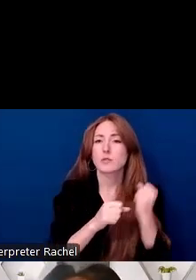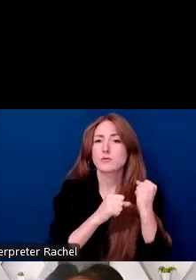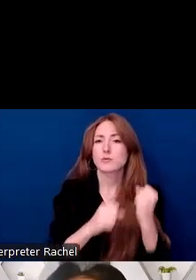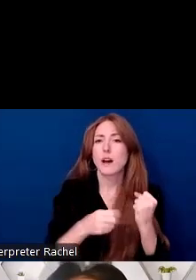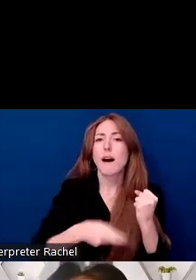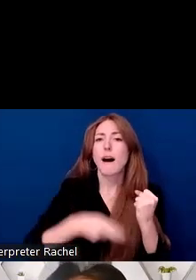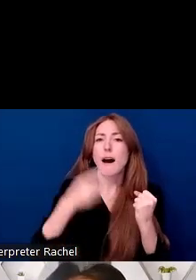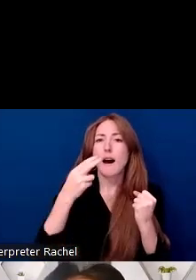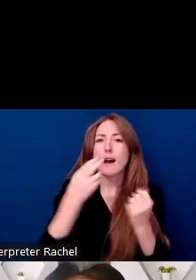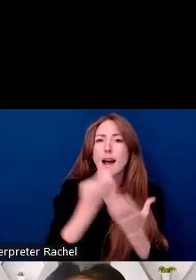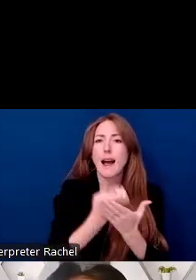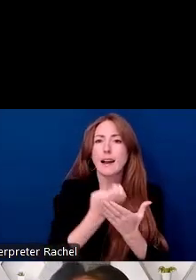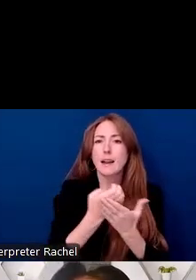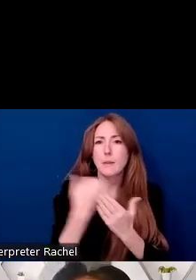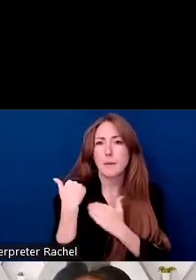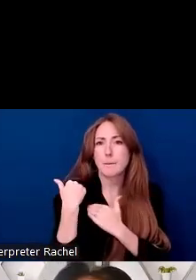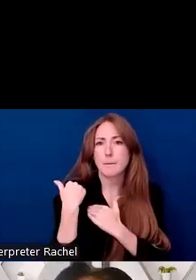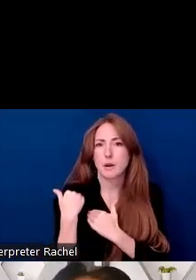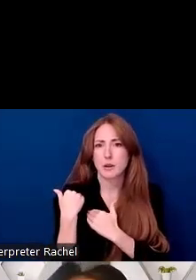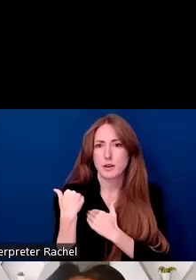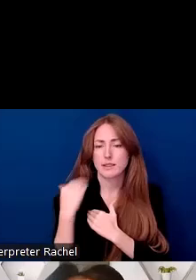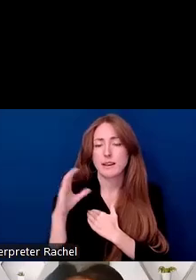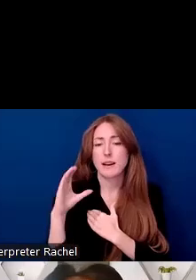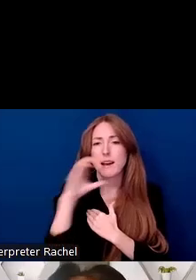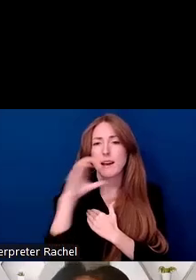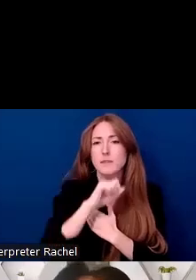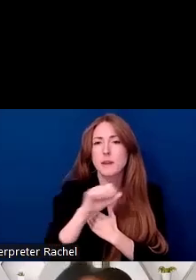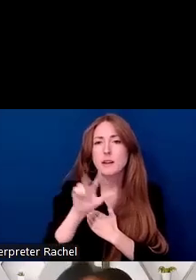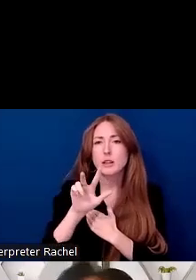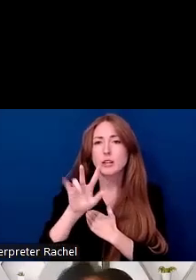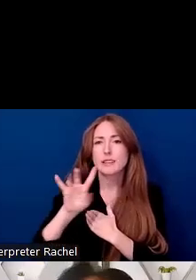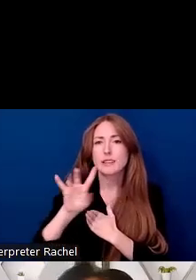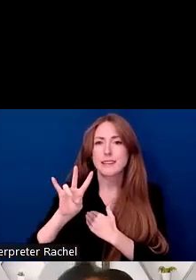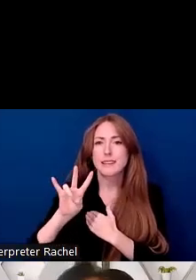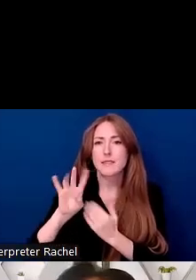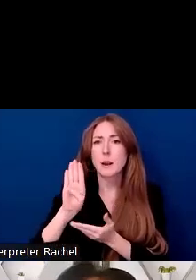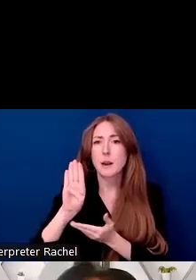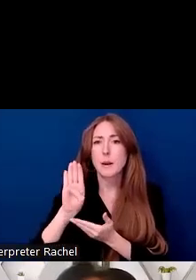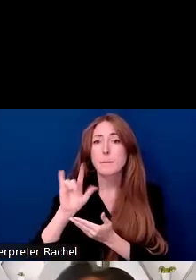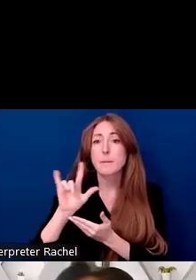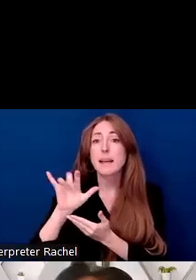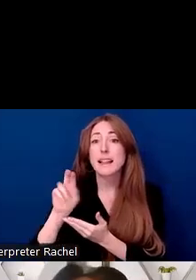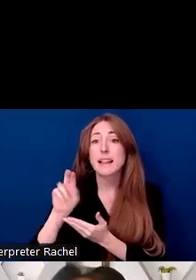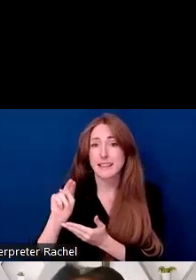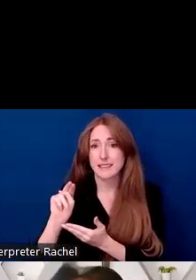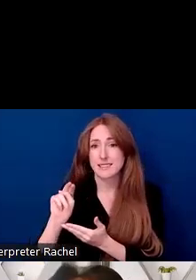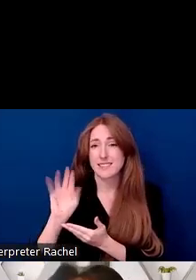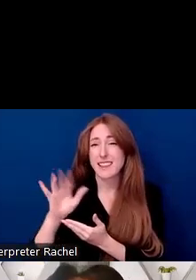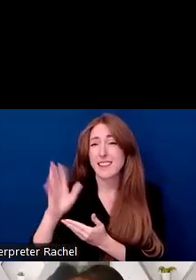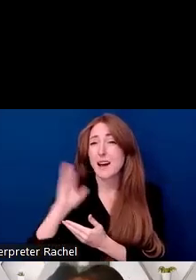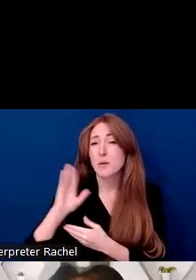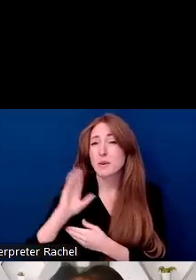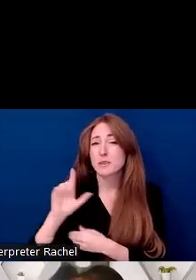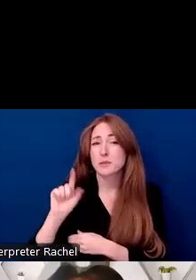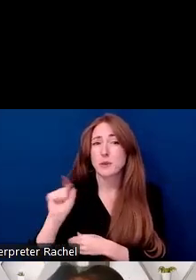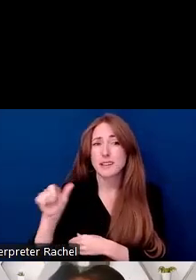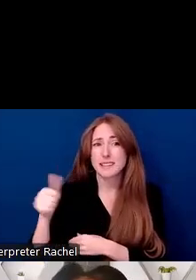$37 billion in 2010. Rehabilitation practitioners such physiotherapist, occupational therapist,